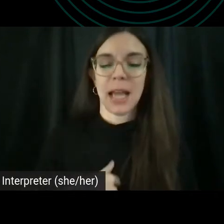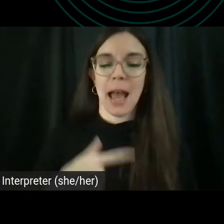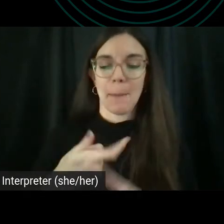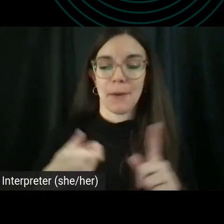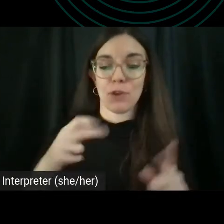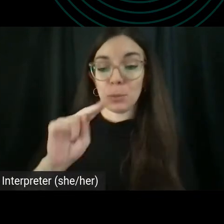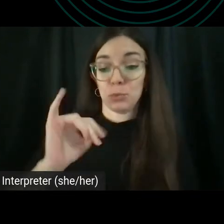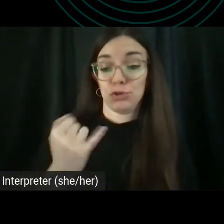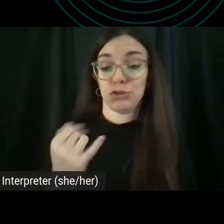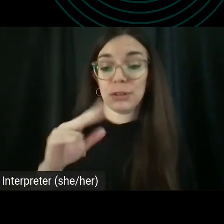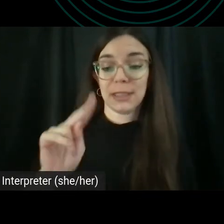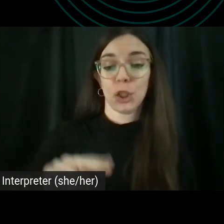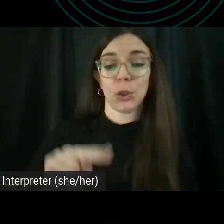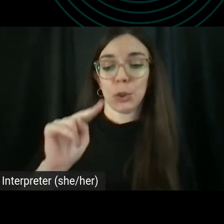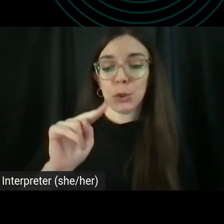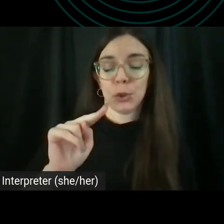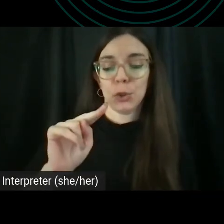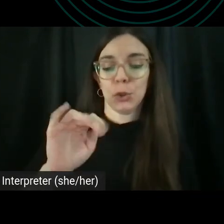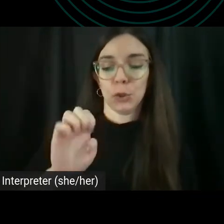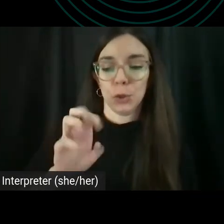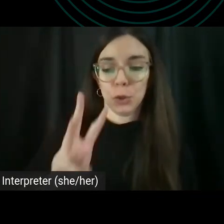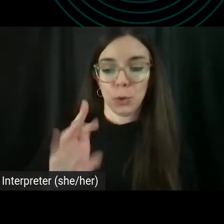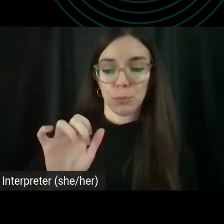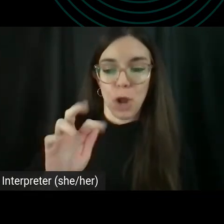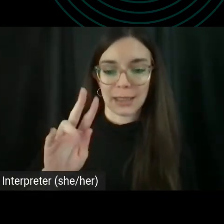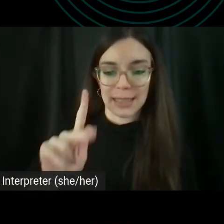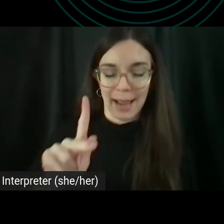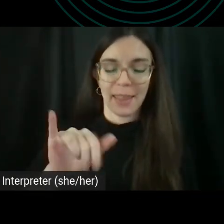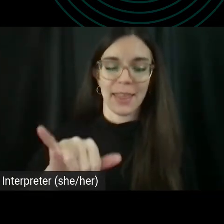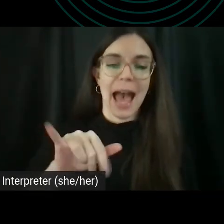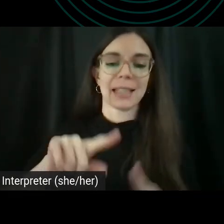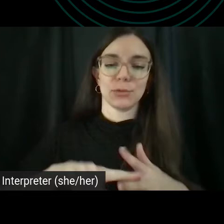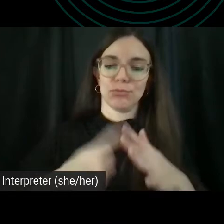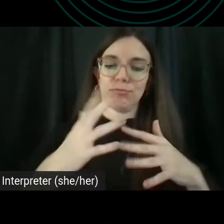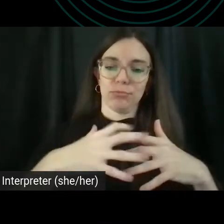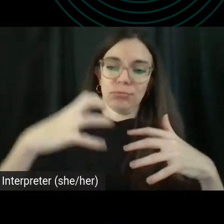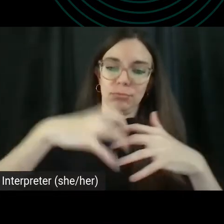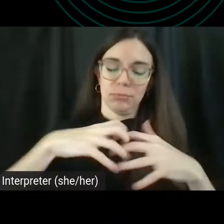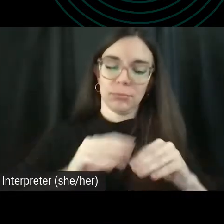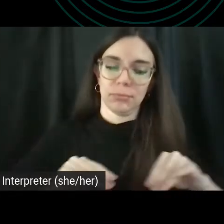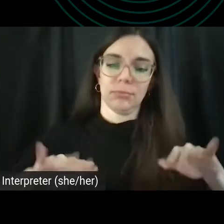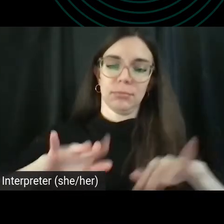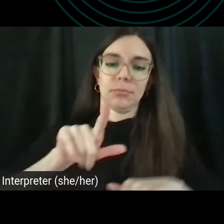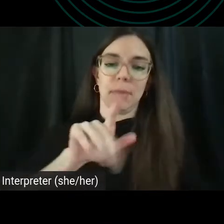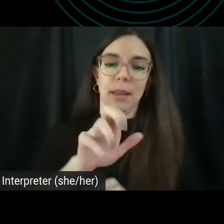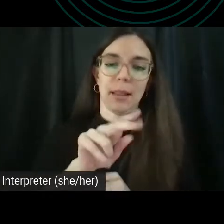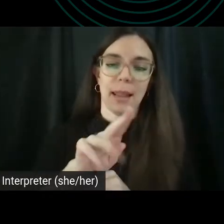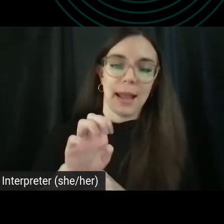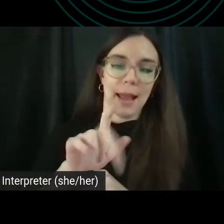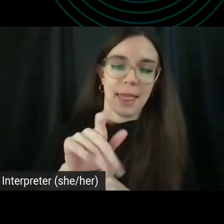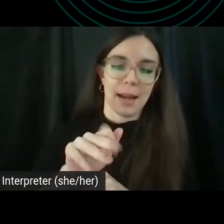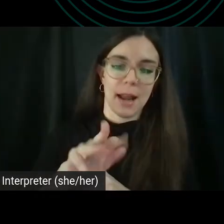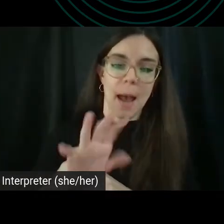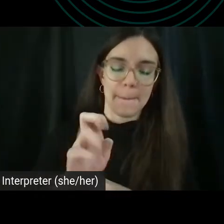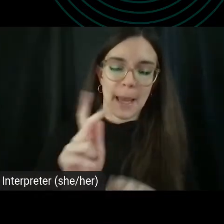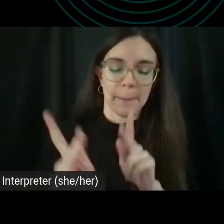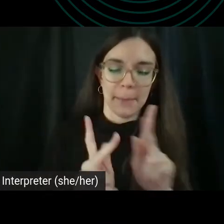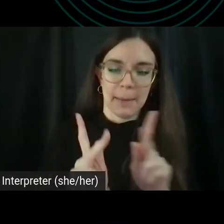which sits on the traditional territory of the Lenni-Lanape people who cared for this land and were removed by English colonizers beginning in 1681.